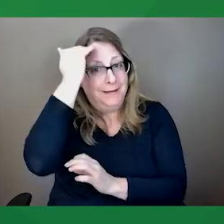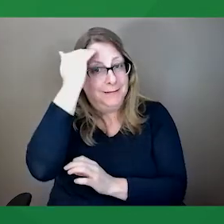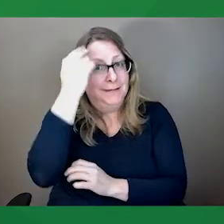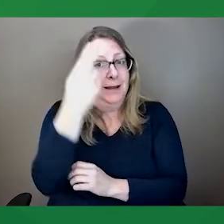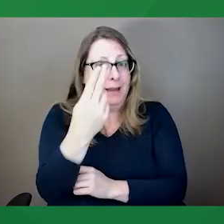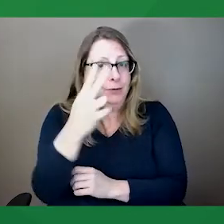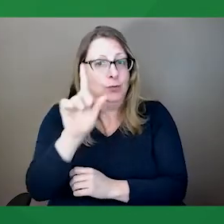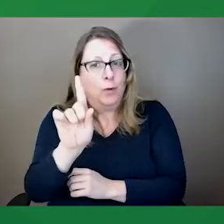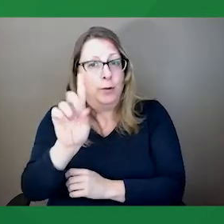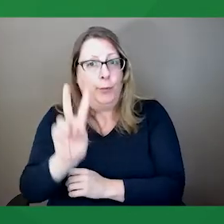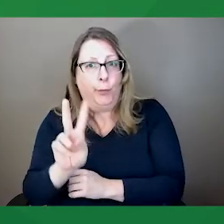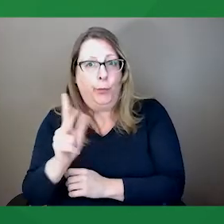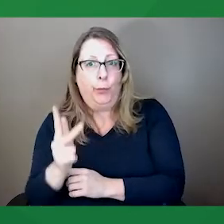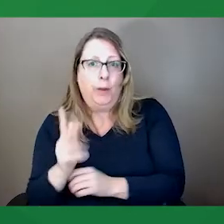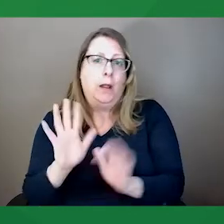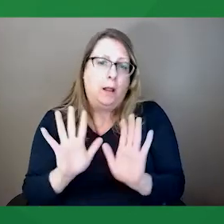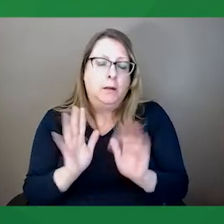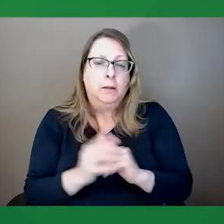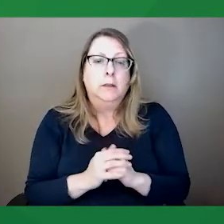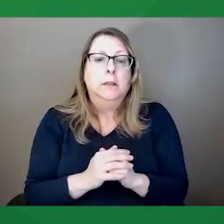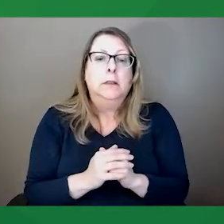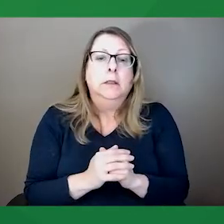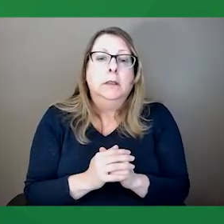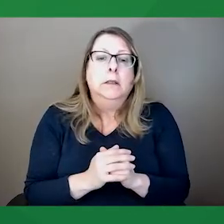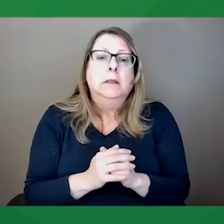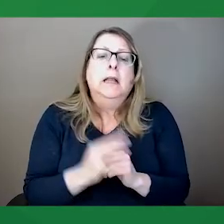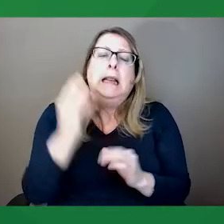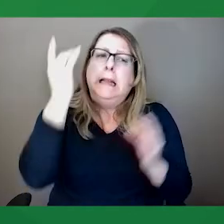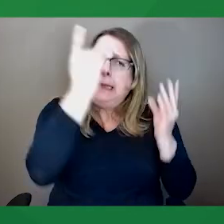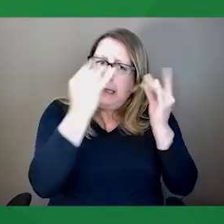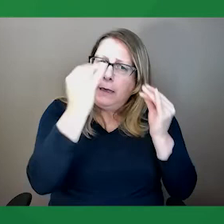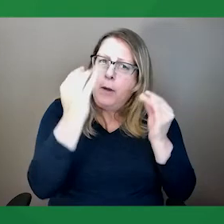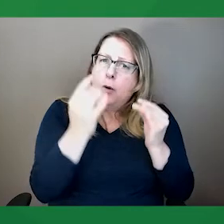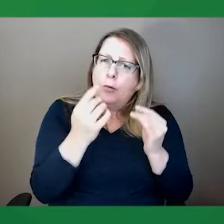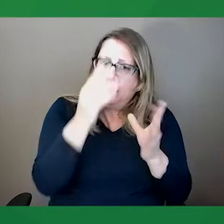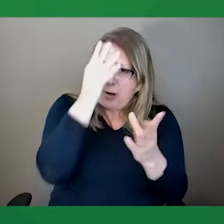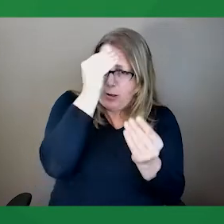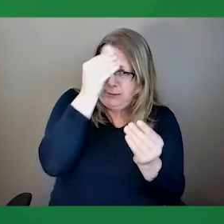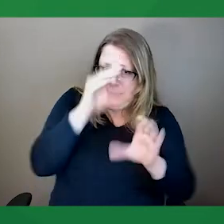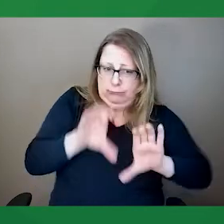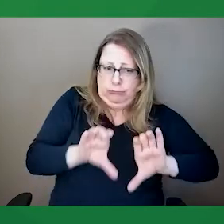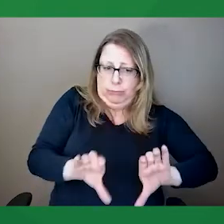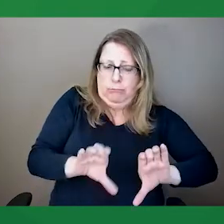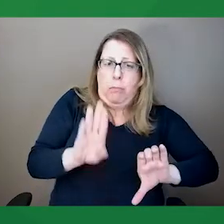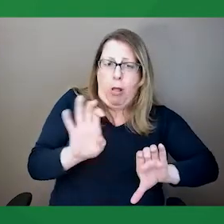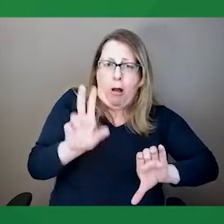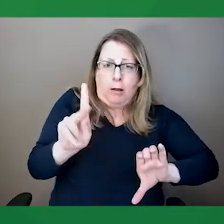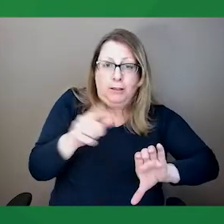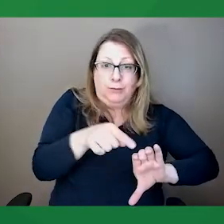And that's where the headings are really important. So consider not only the block that you're designing,